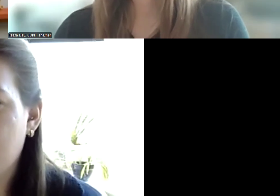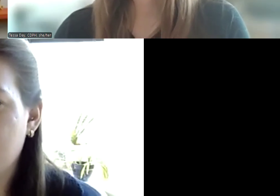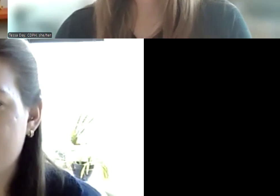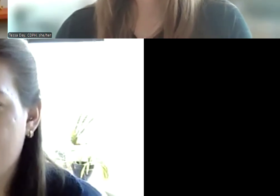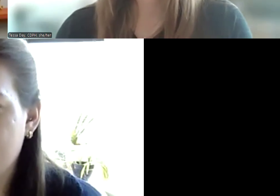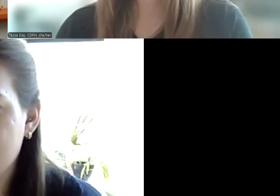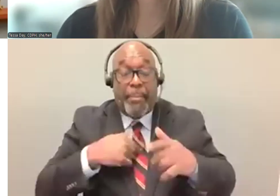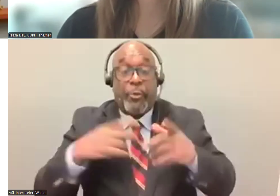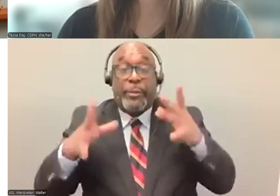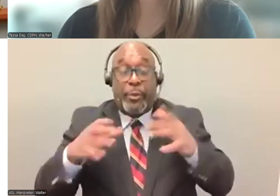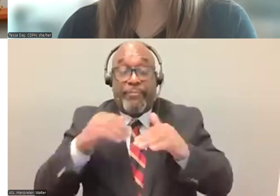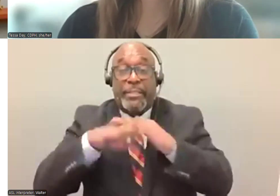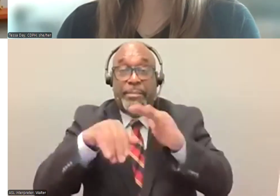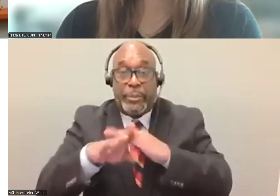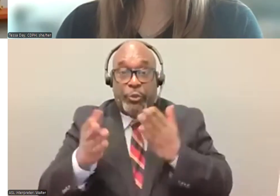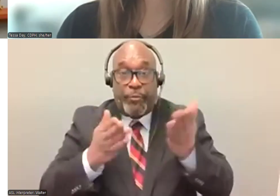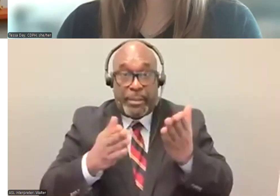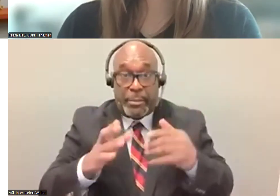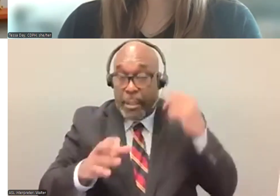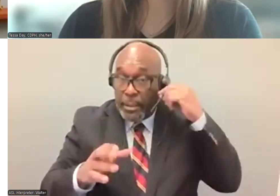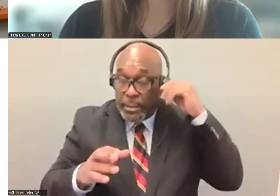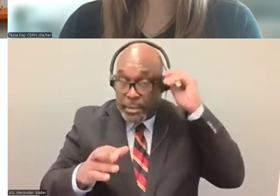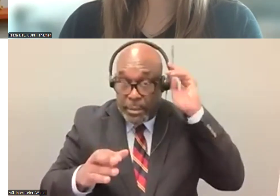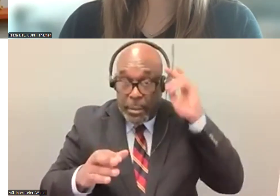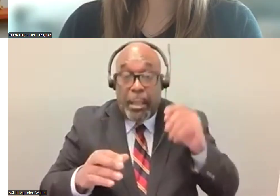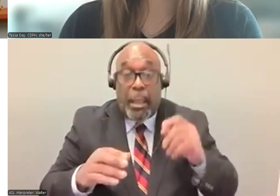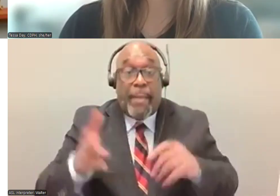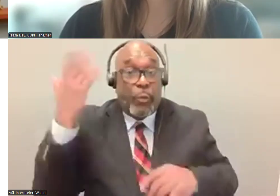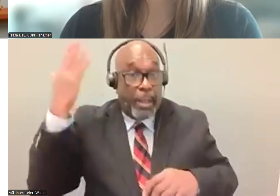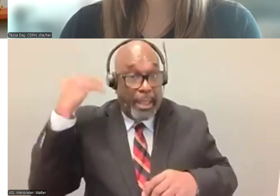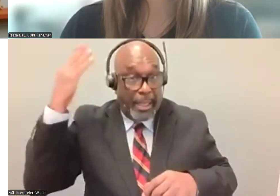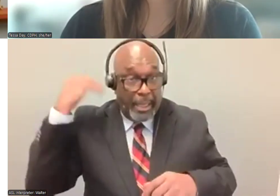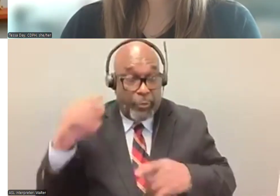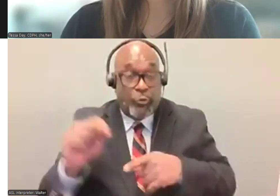13:16:00 Parkland College, and formerly, 13:16:05 the Training Officer at the